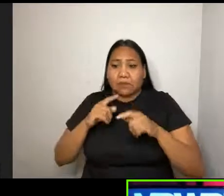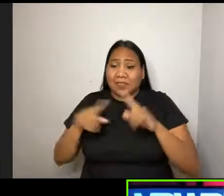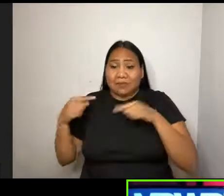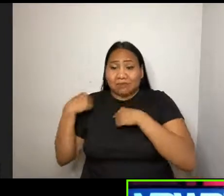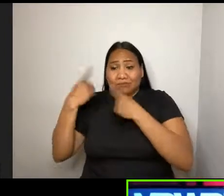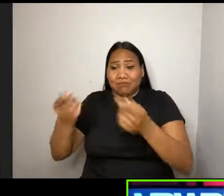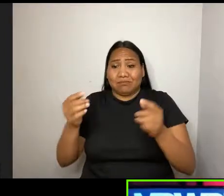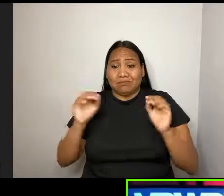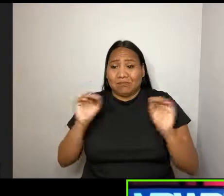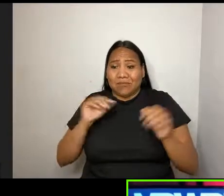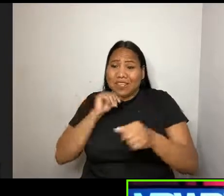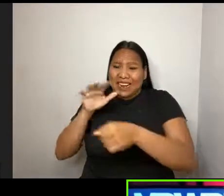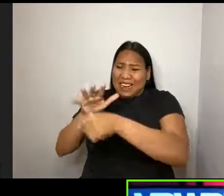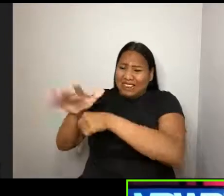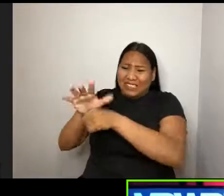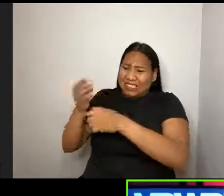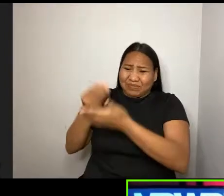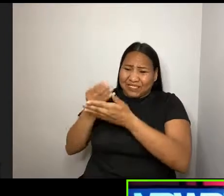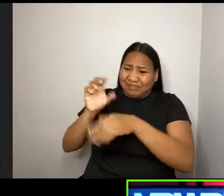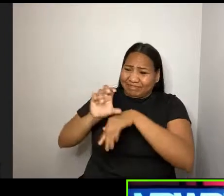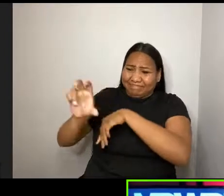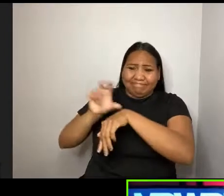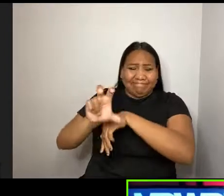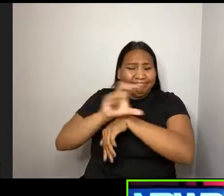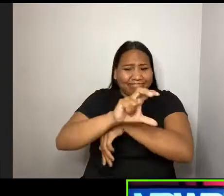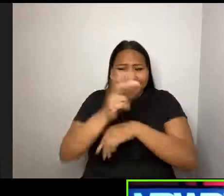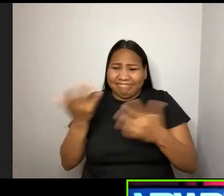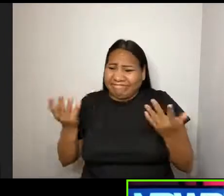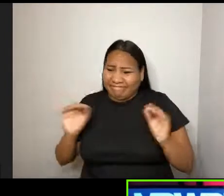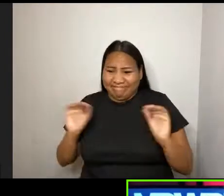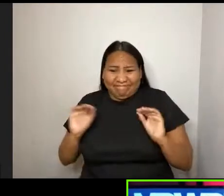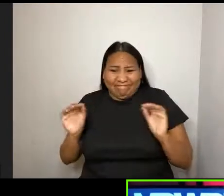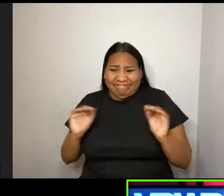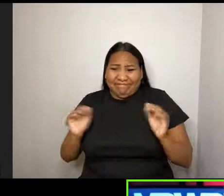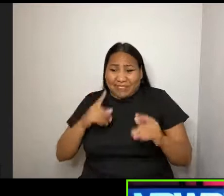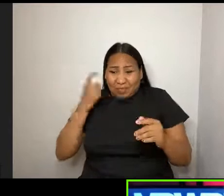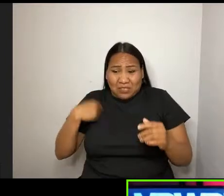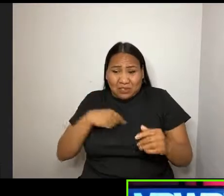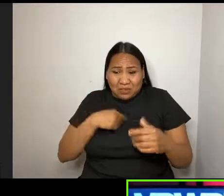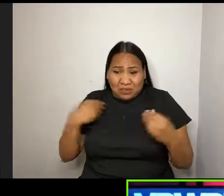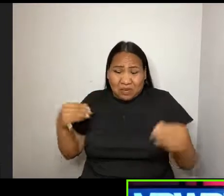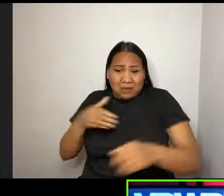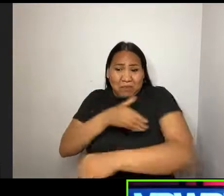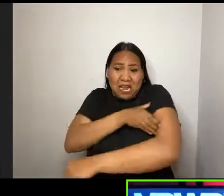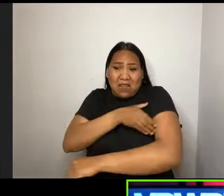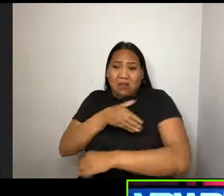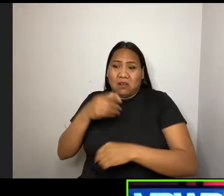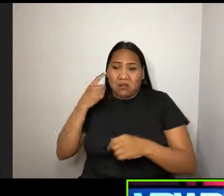they do not have the access, they do not have the power basis. We need to make sure that if you are,